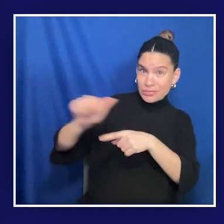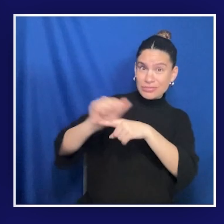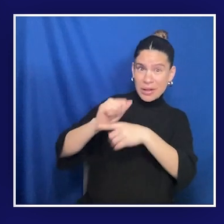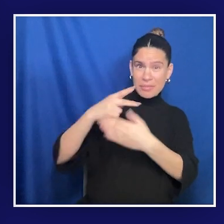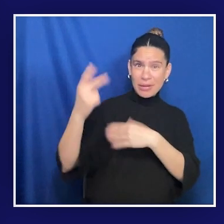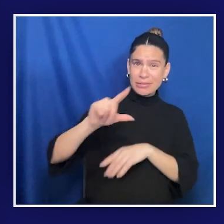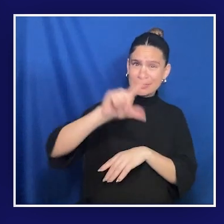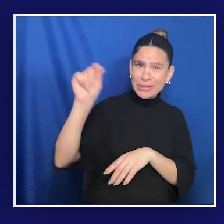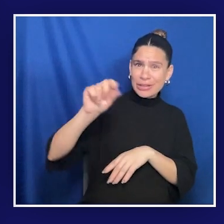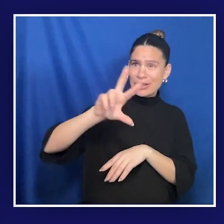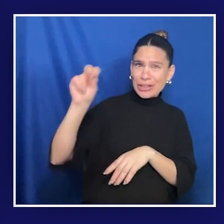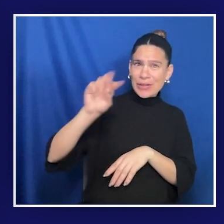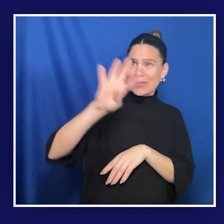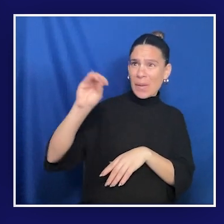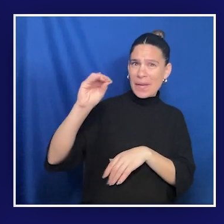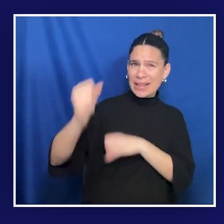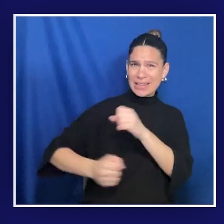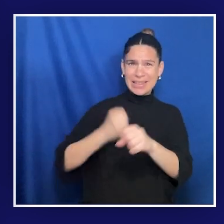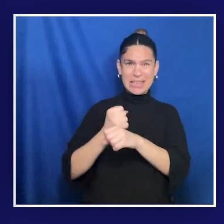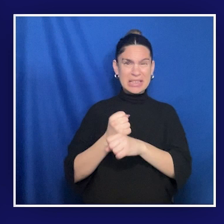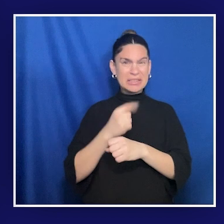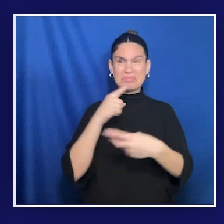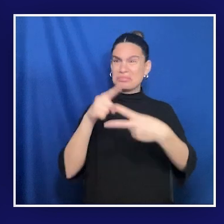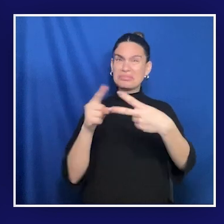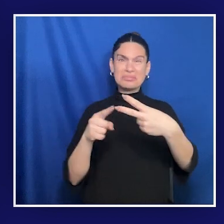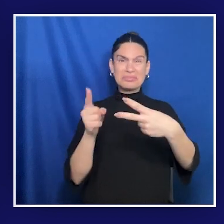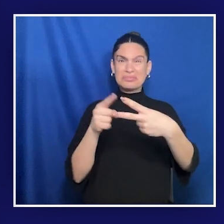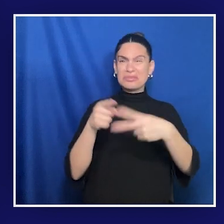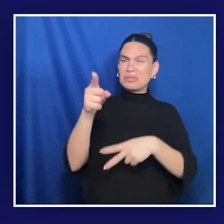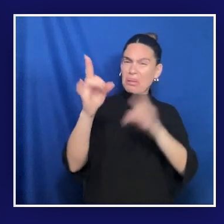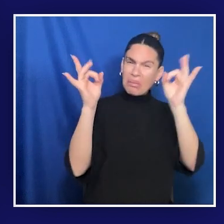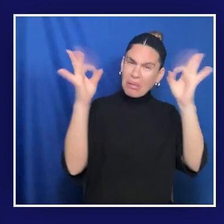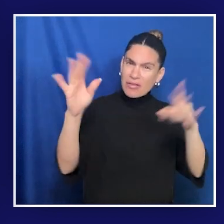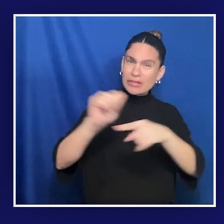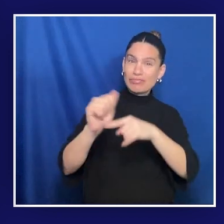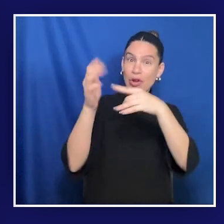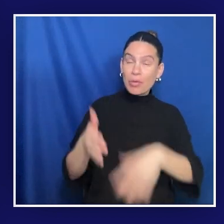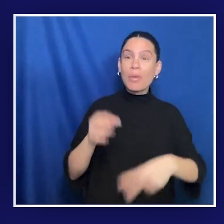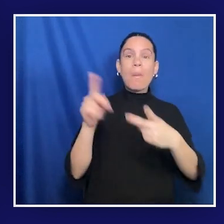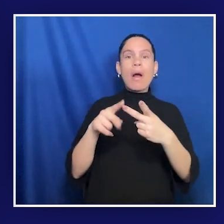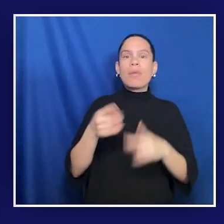for 20, 30, 40, 50 years, you're either an awful trainer, or you have absolutely no desire to see